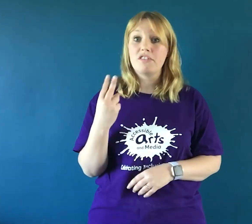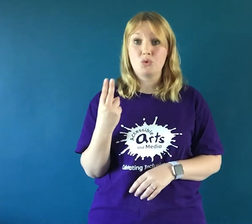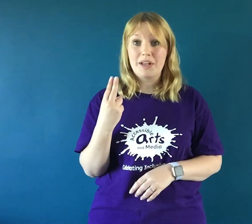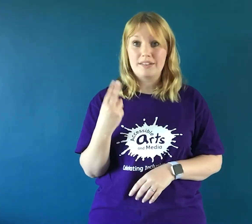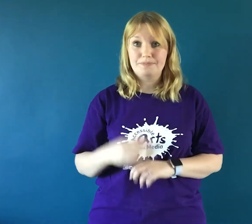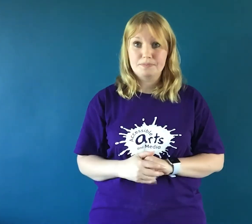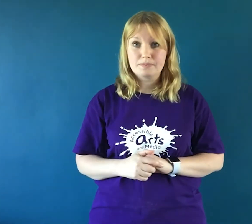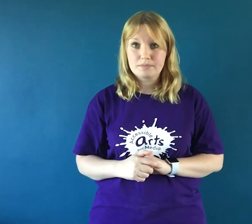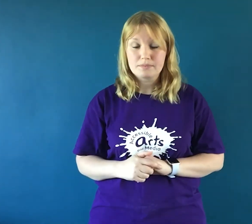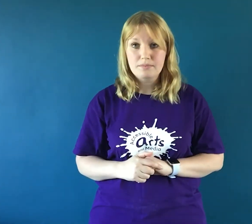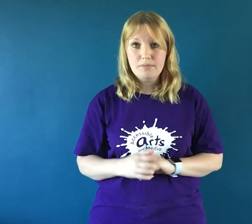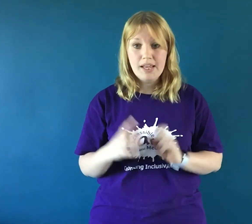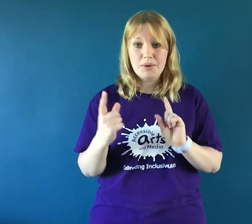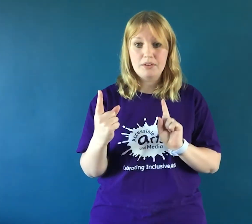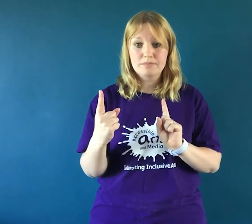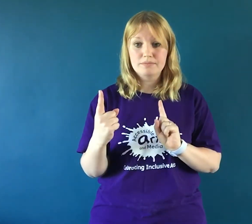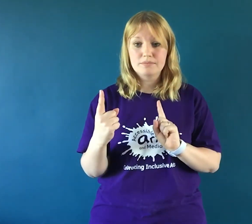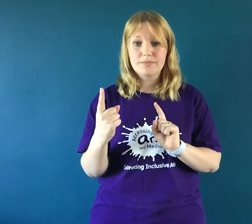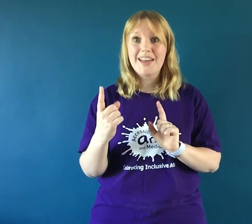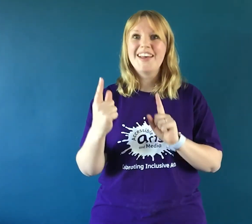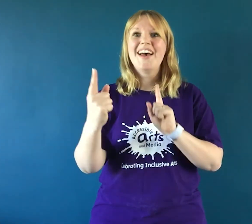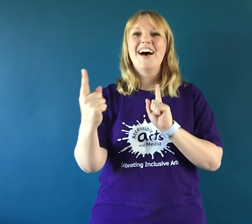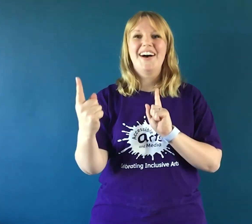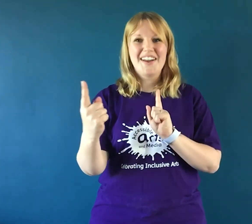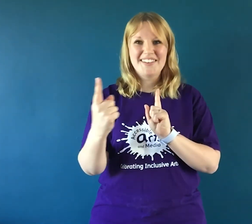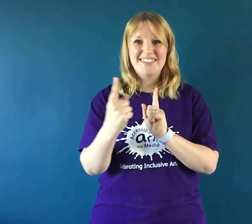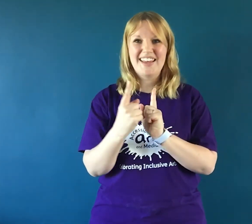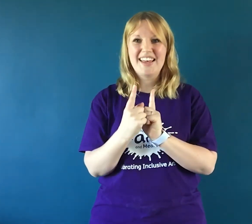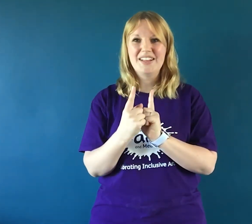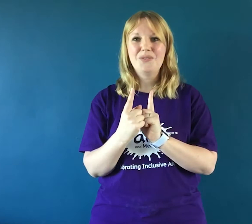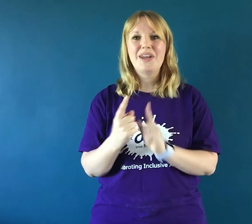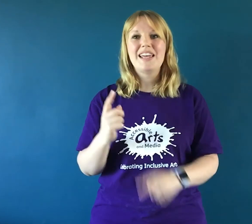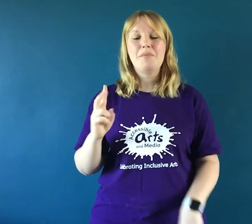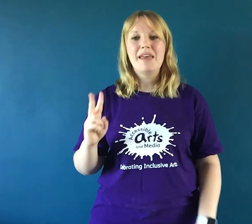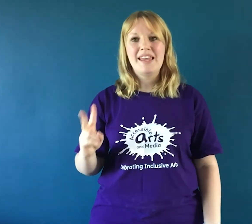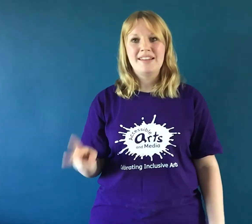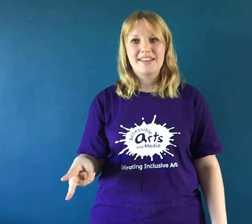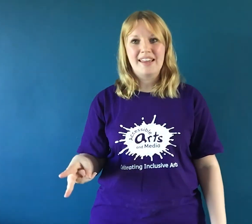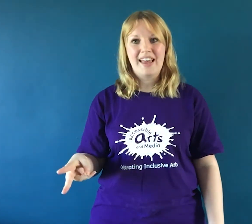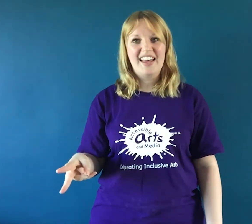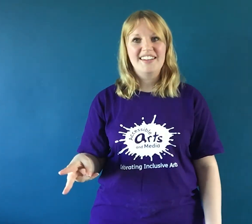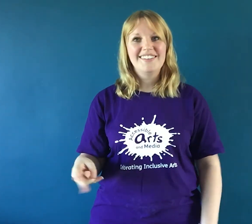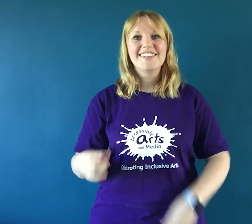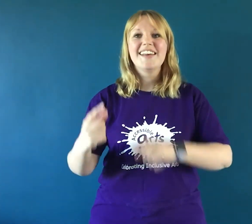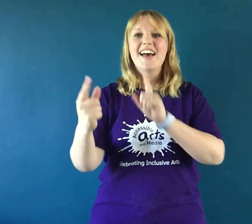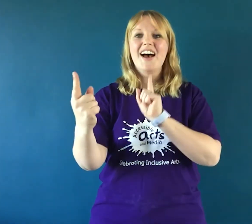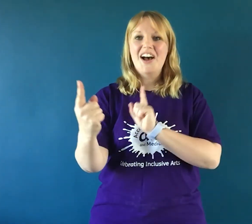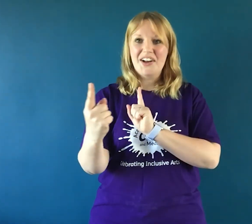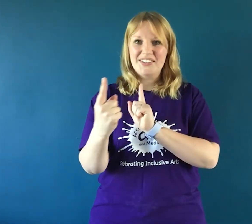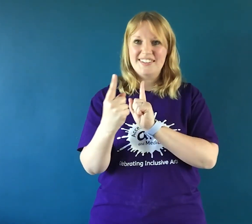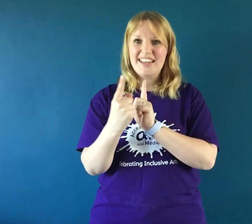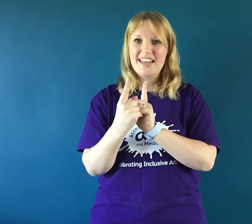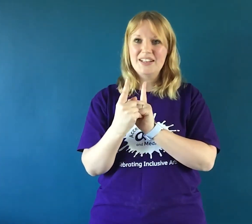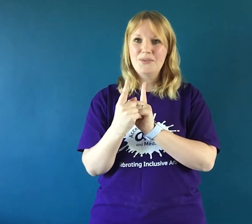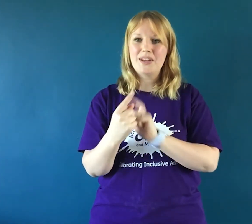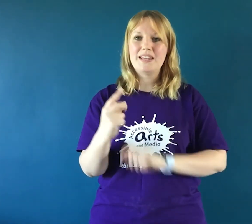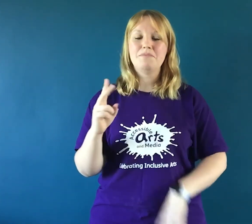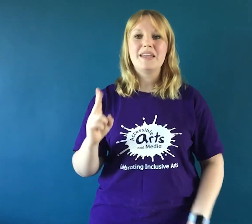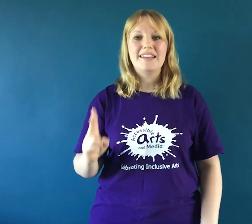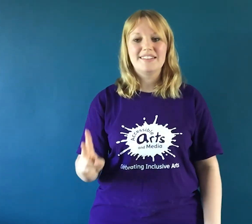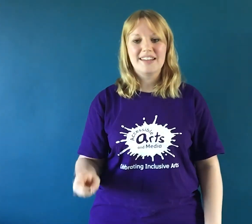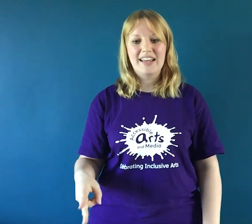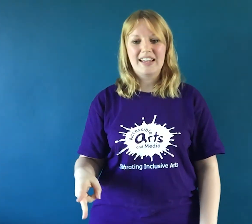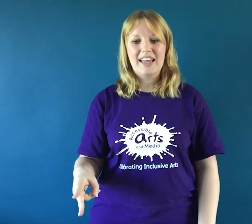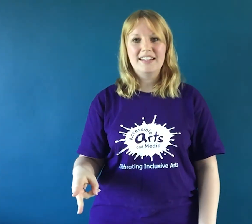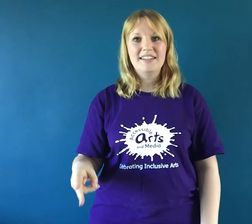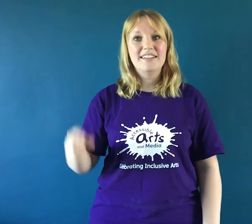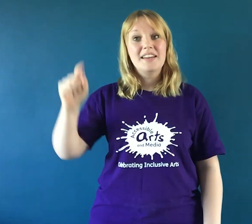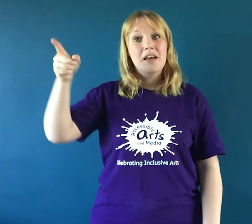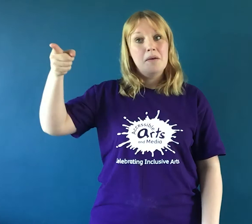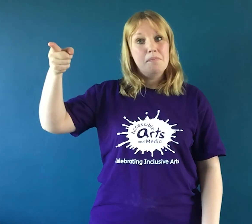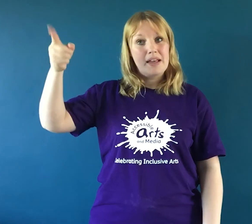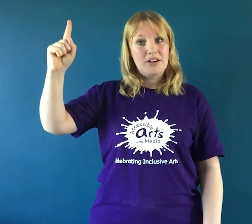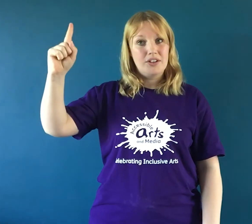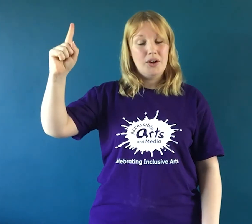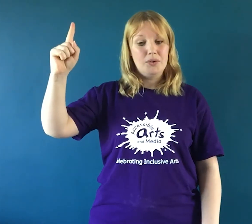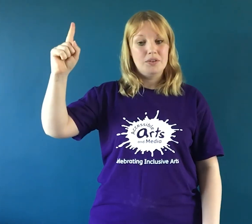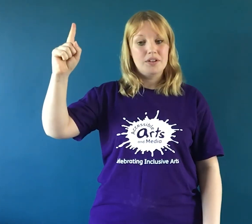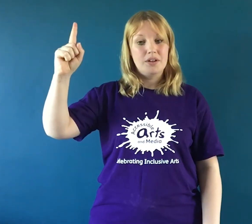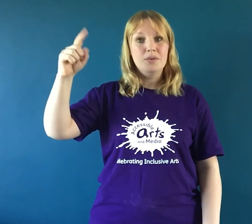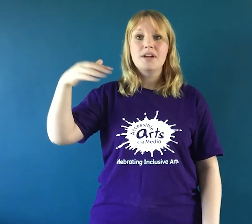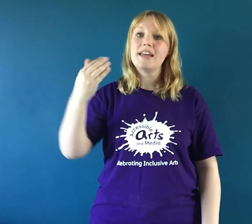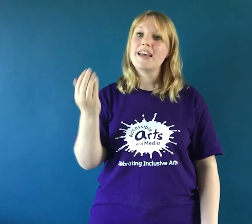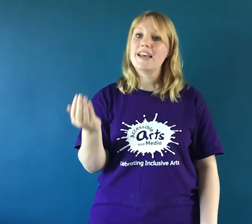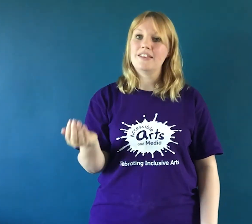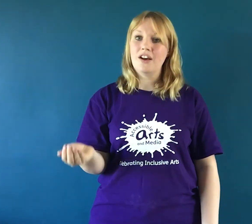chorus twice. Here we go. Until we meet again, until we meet again. May God hold you in the